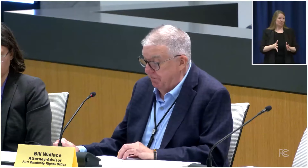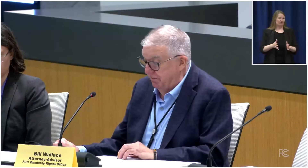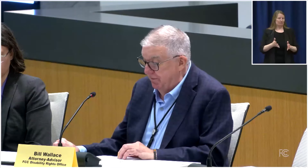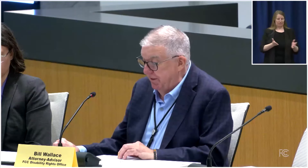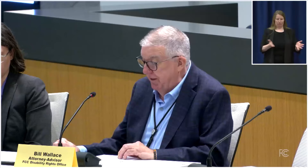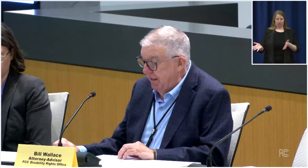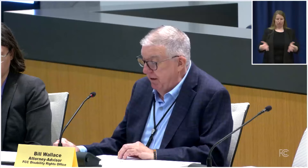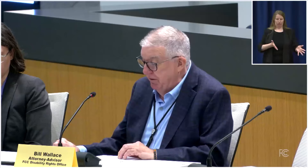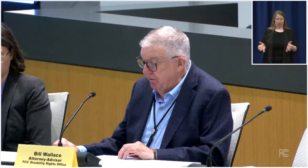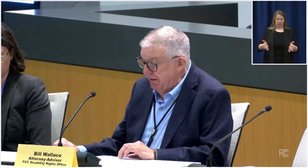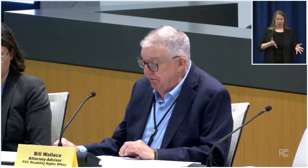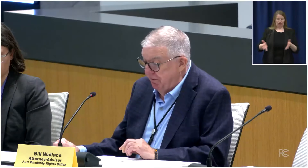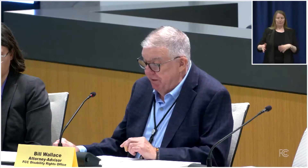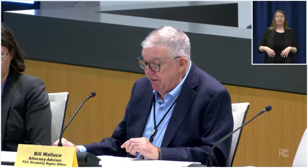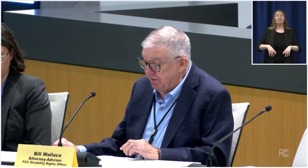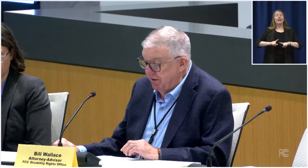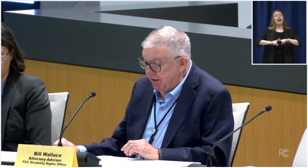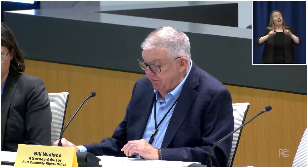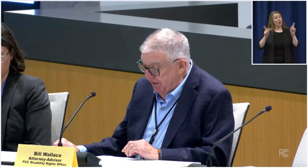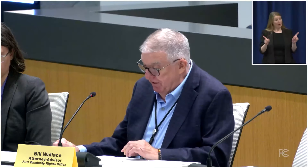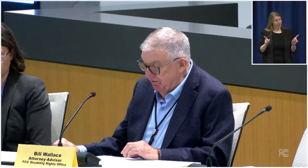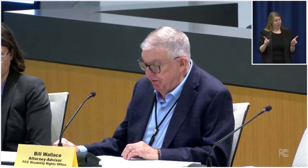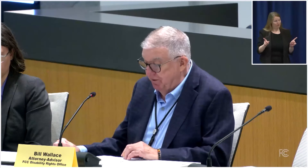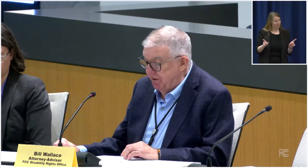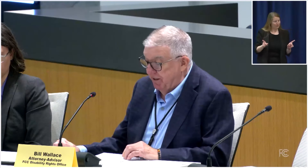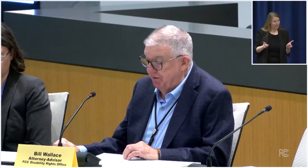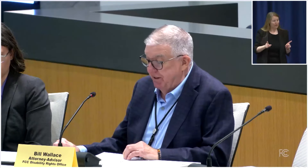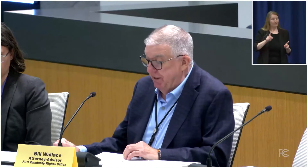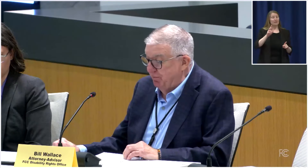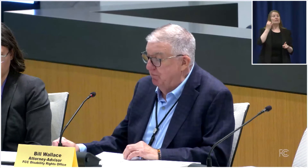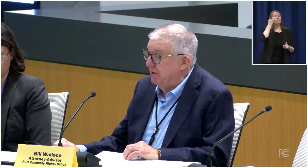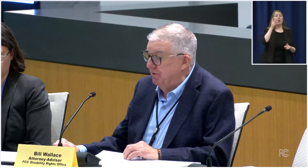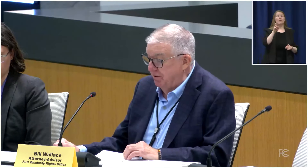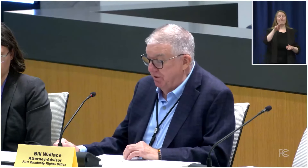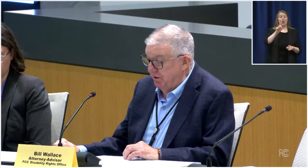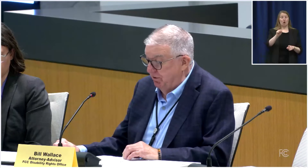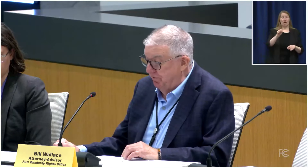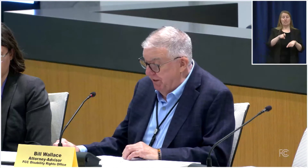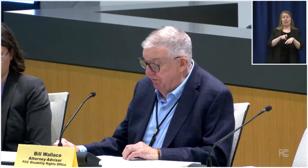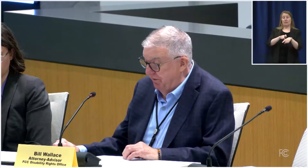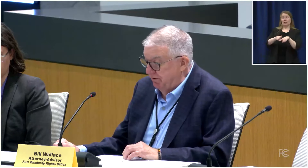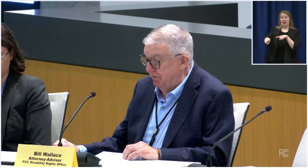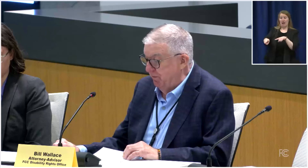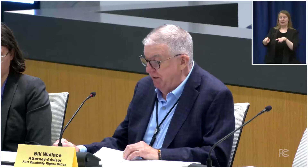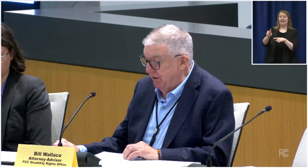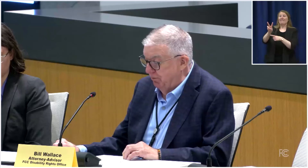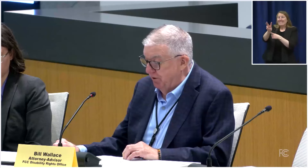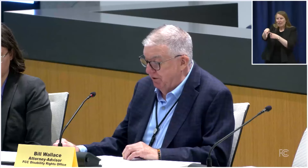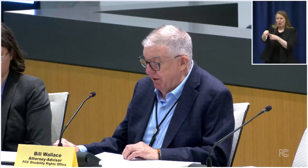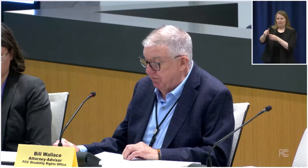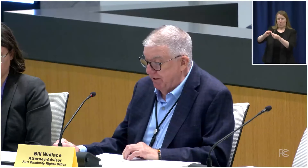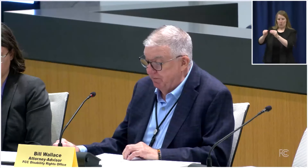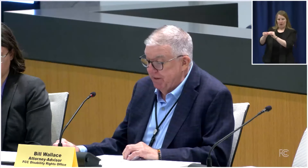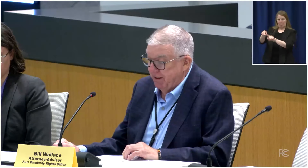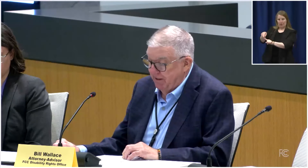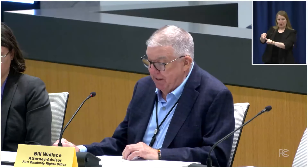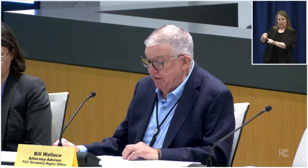THAT'S A VIDEO RELAY SERVICE USER DIALS AN OUTBOUND CALL OR RECEIVES AN INBOUND CALL ON A VIDEOPHONE REGISTERED